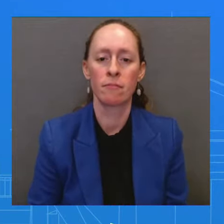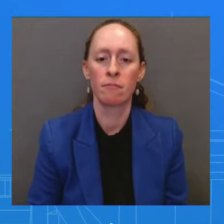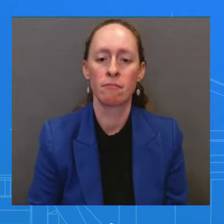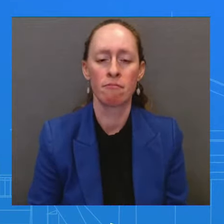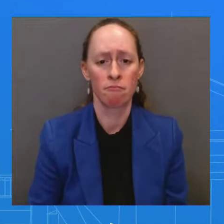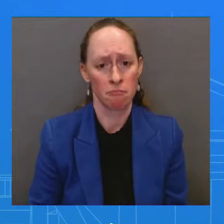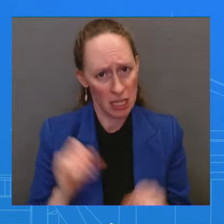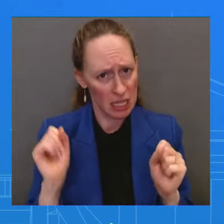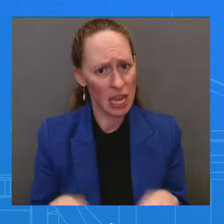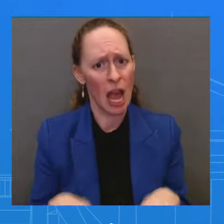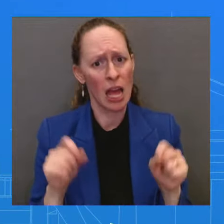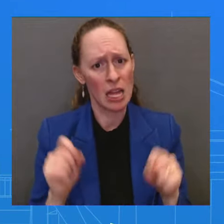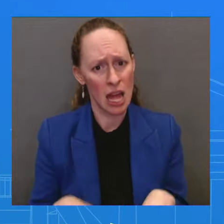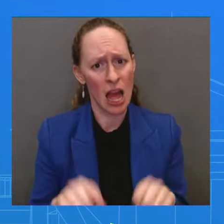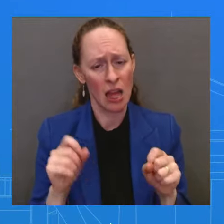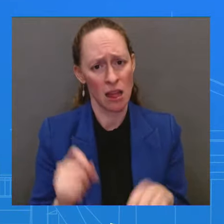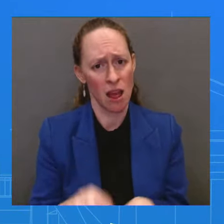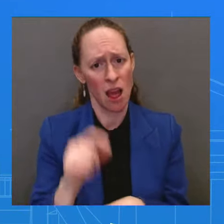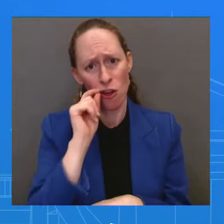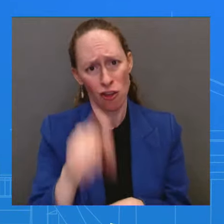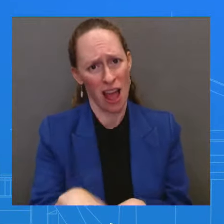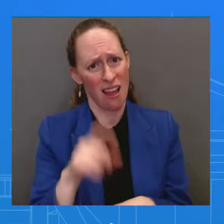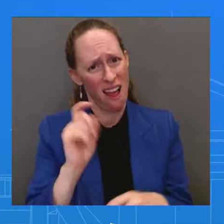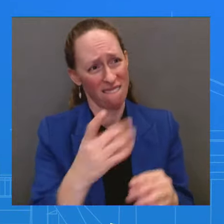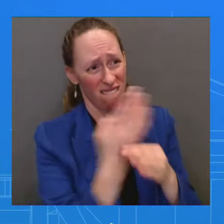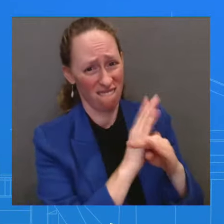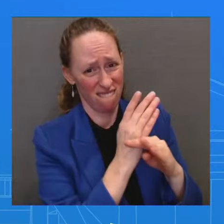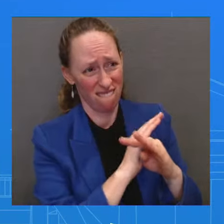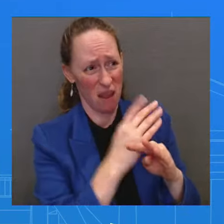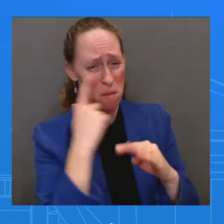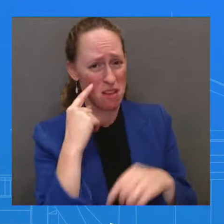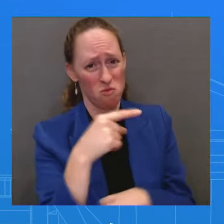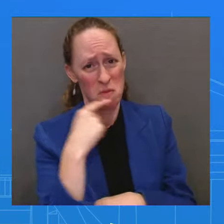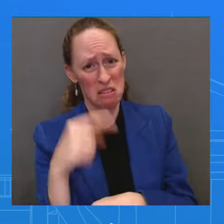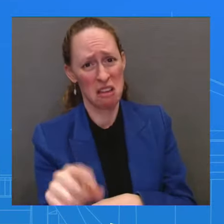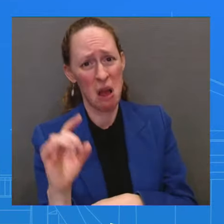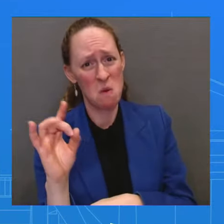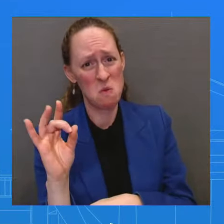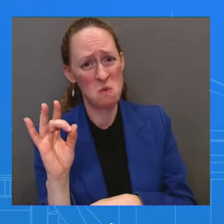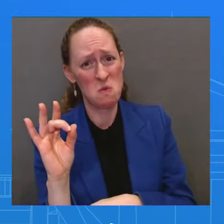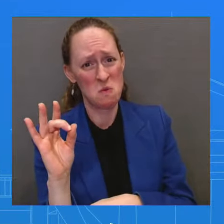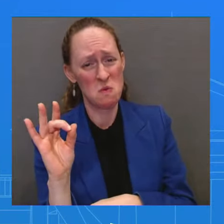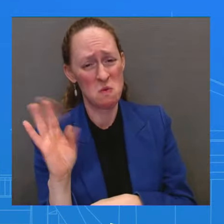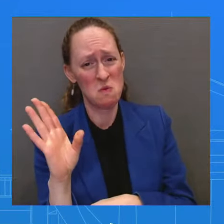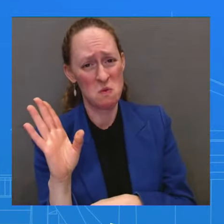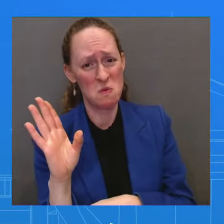And when it comes to the border, we've taken action. We've taken action by getting record funding to deal with the border.